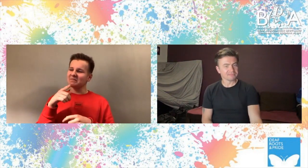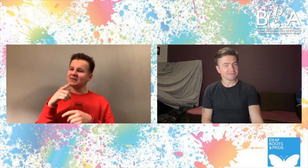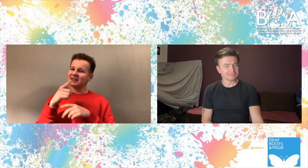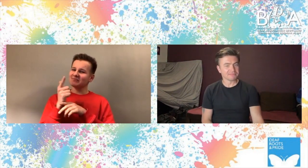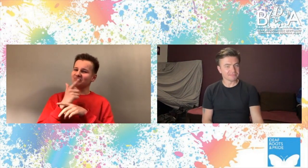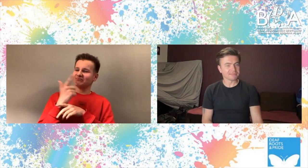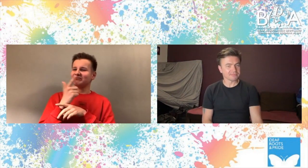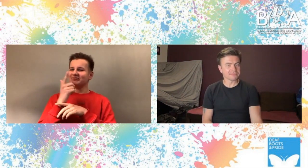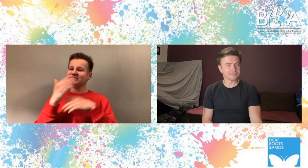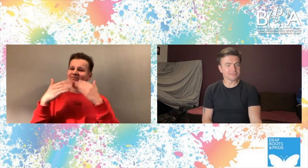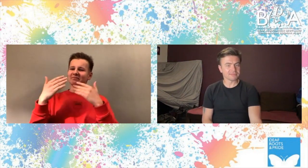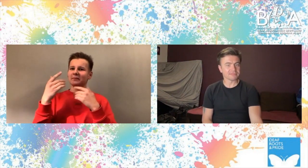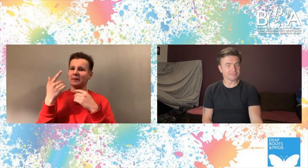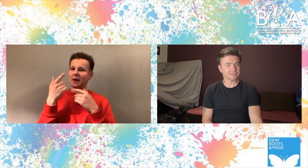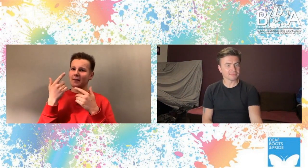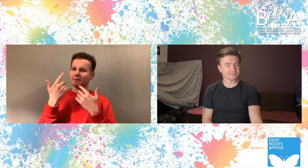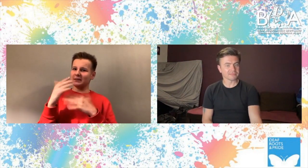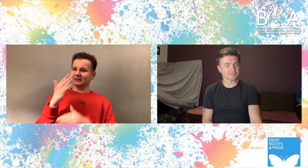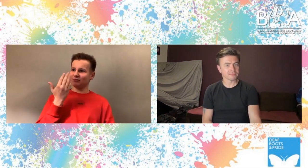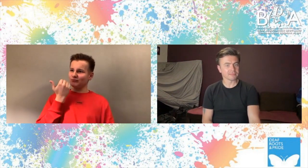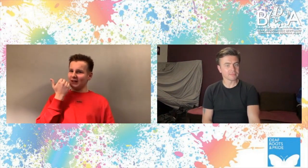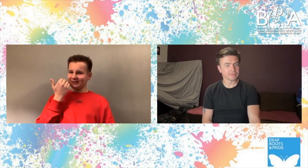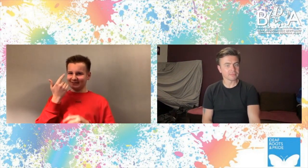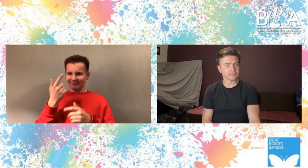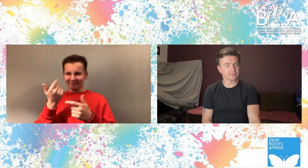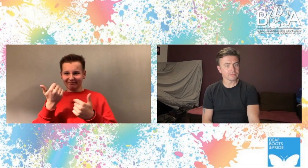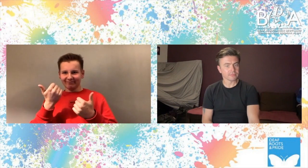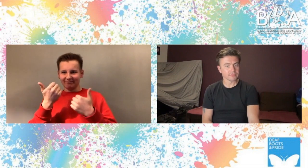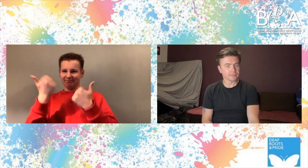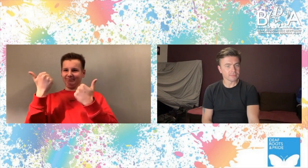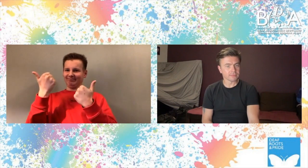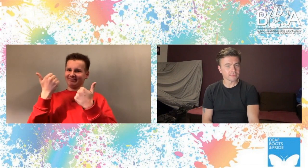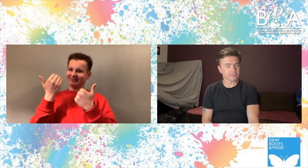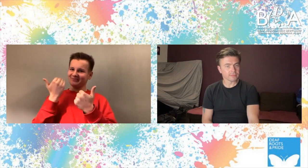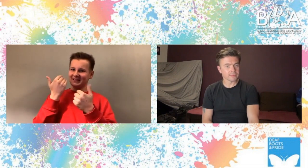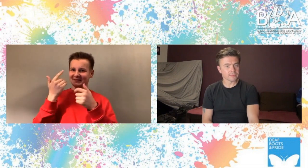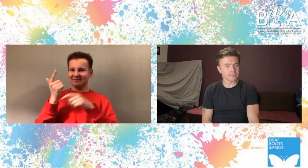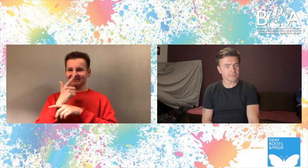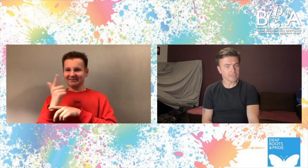That’s new knowledge to me, that’s amazing. So, have you made any films